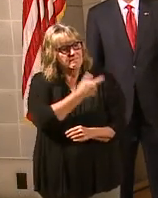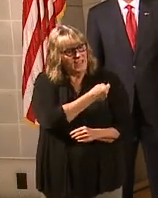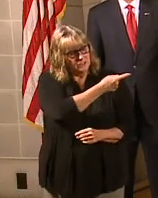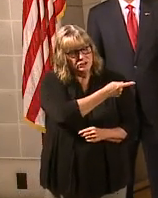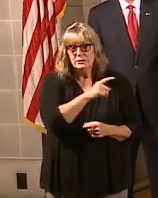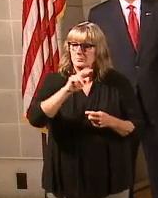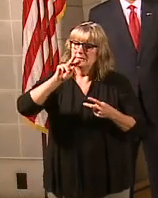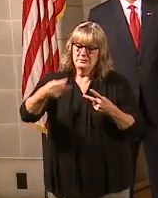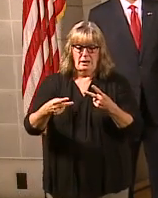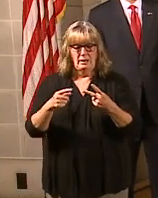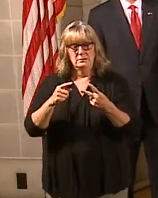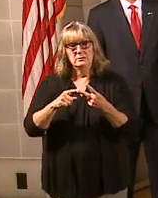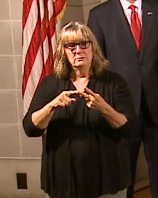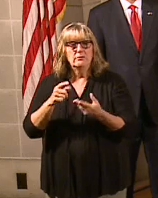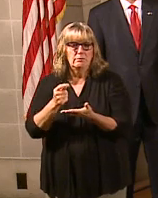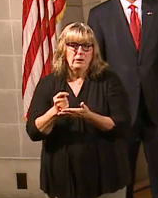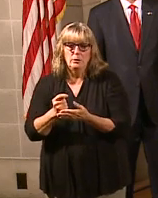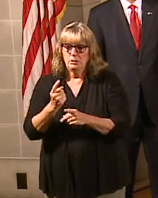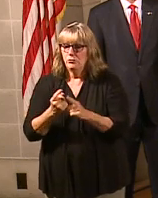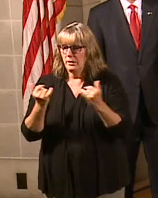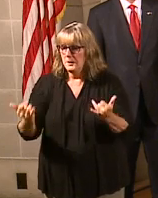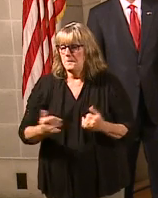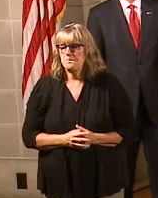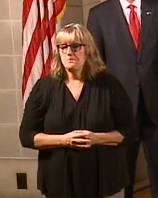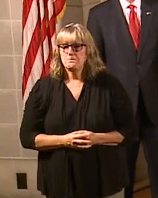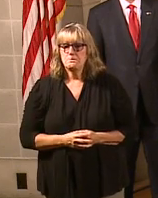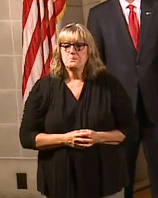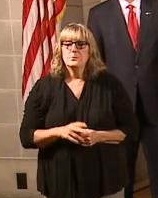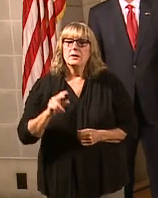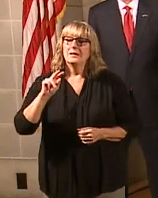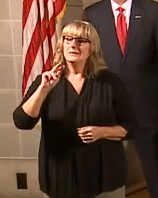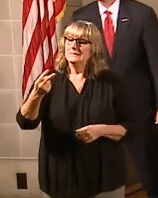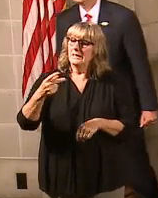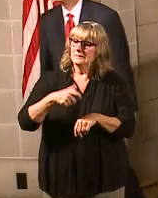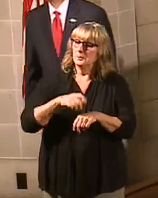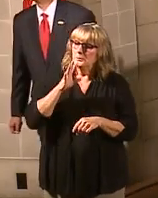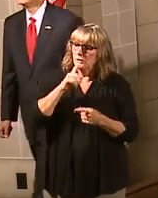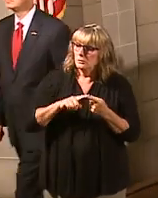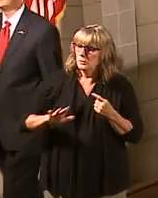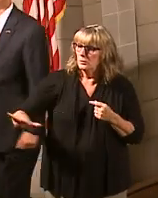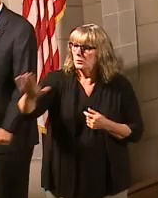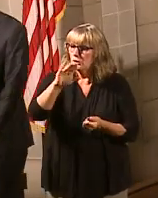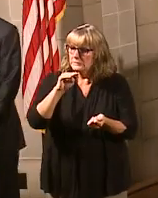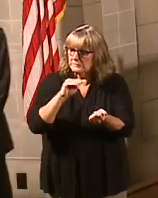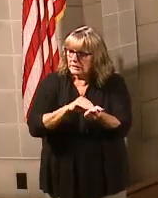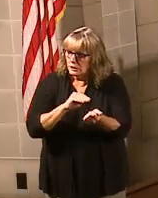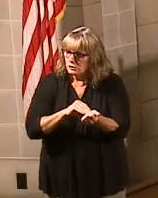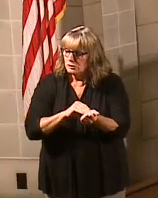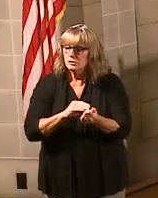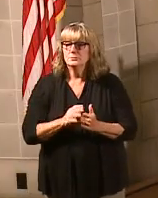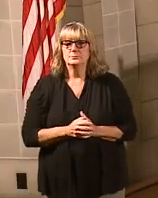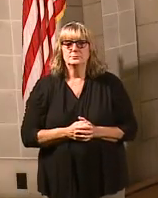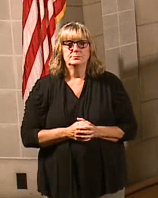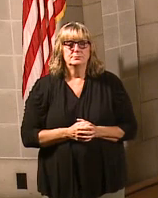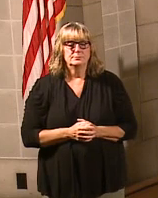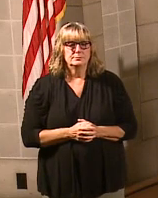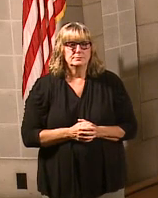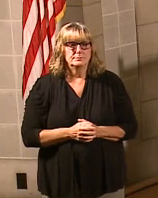GROUPS. SO IT'S GREAT THERAPY. OUTSIDE OF VACCINATION, PROBABLY